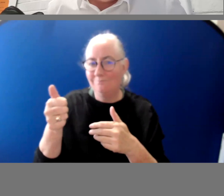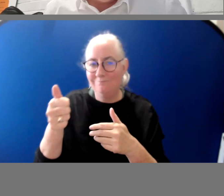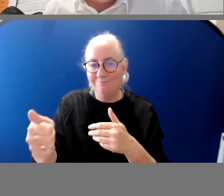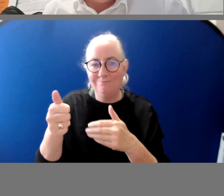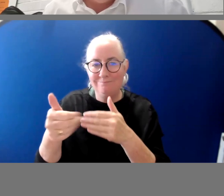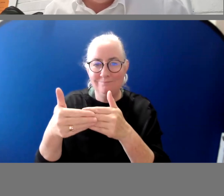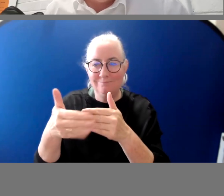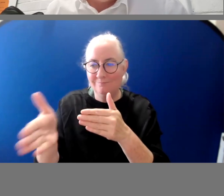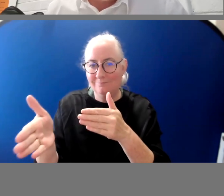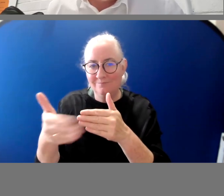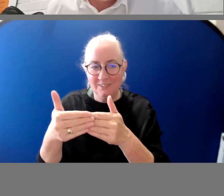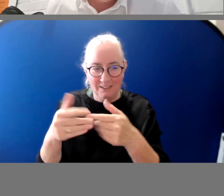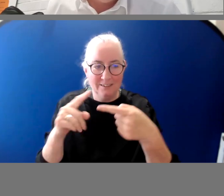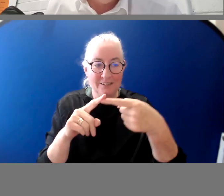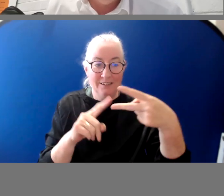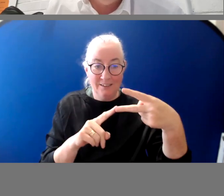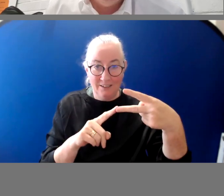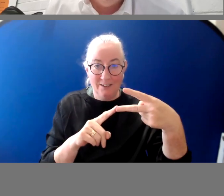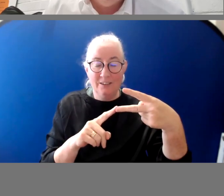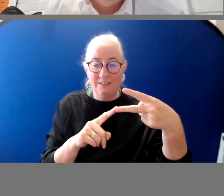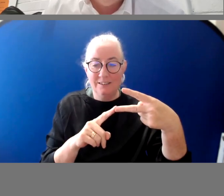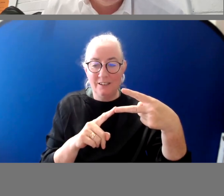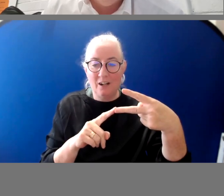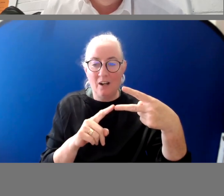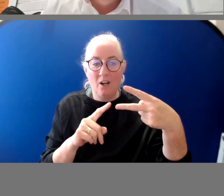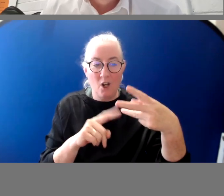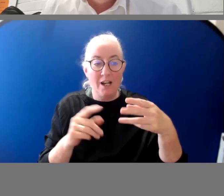other one that was probably important than that one which we didn't have was the size of the lobby